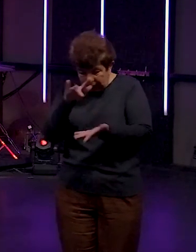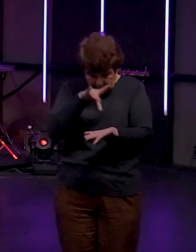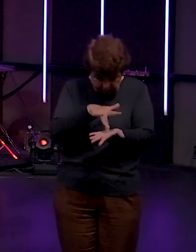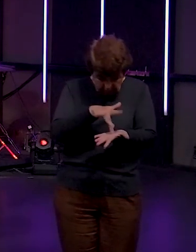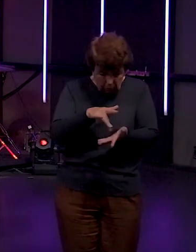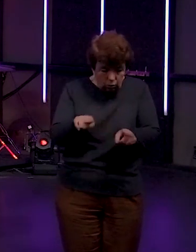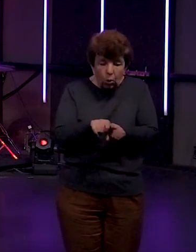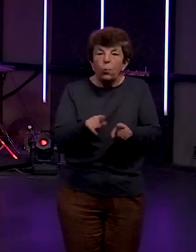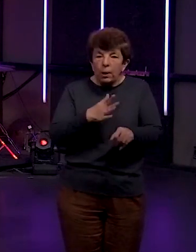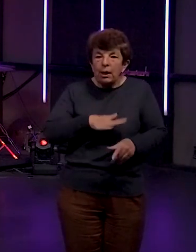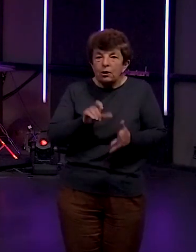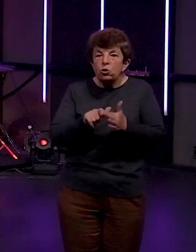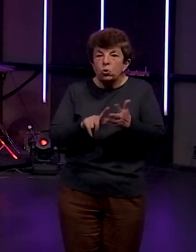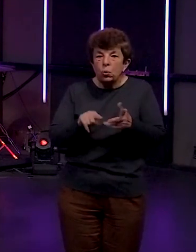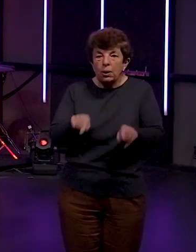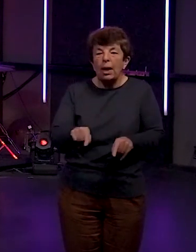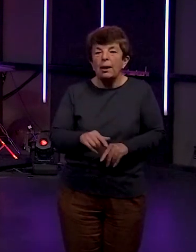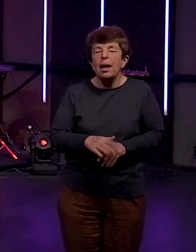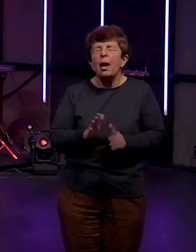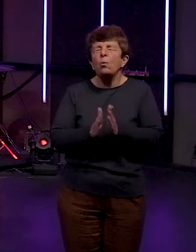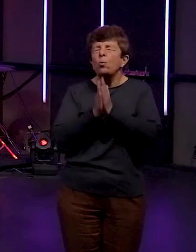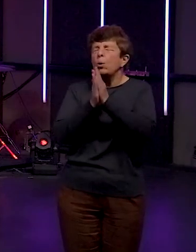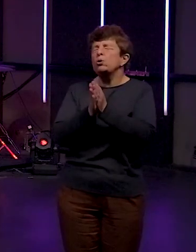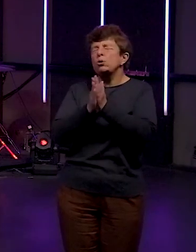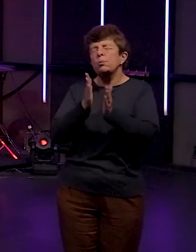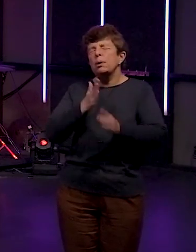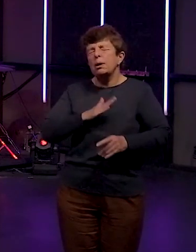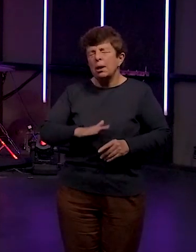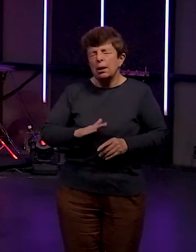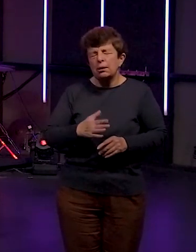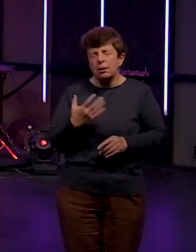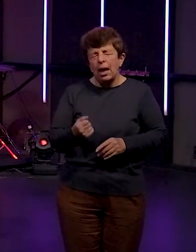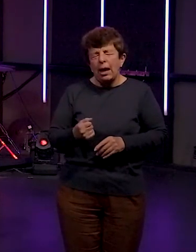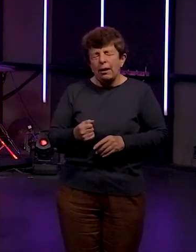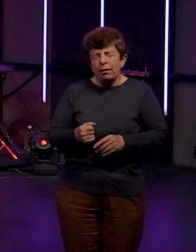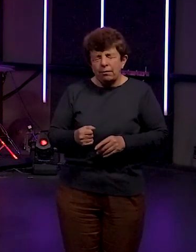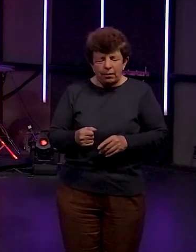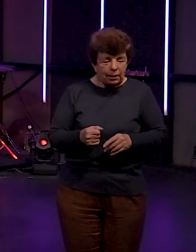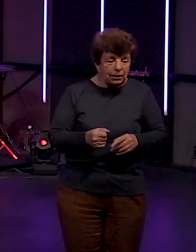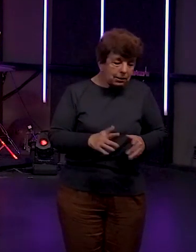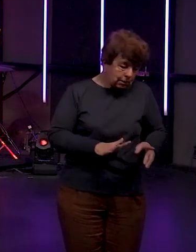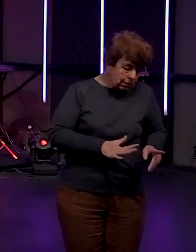that and that our worship needs to have this contemporary edge to it that that